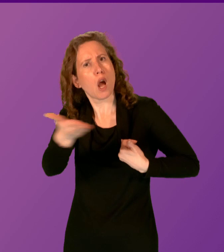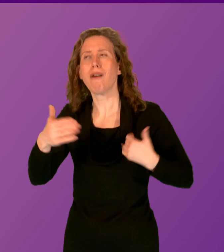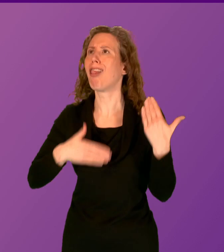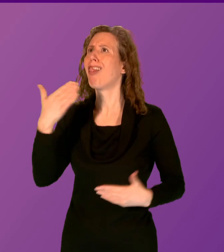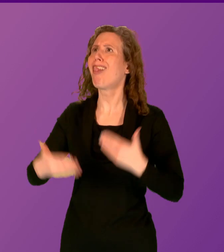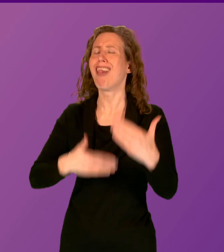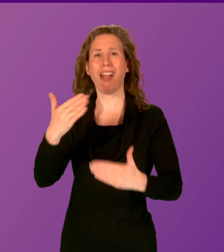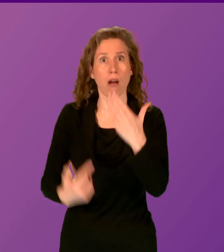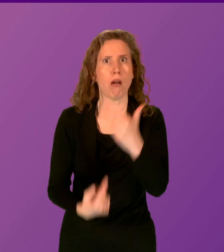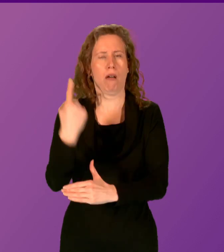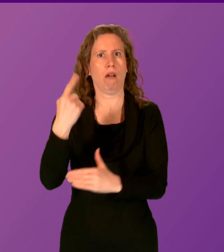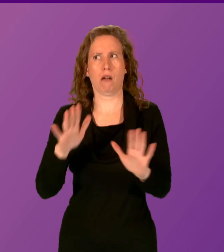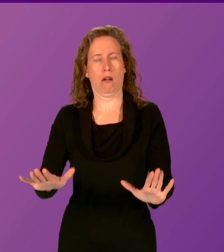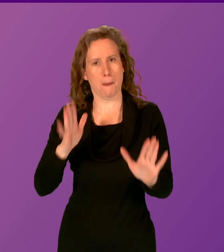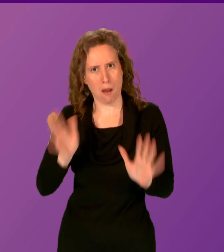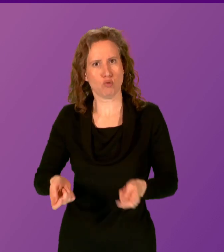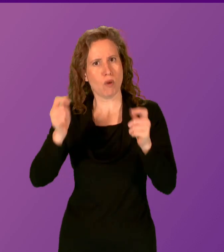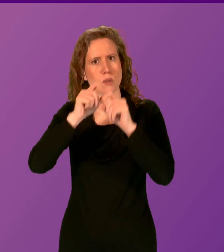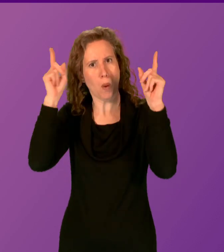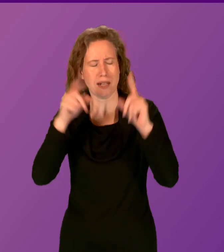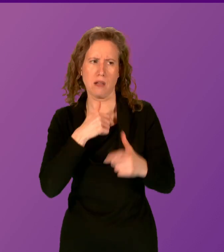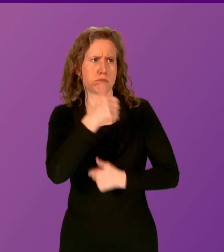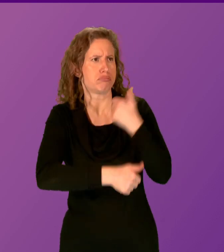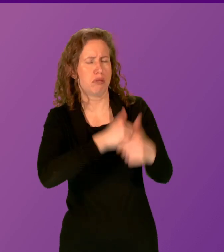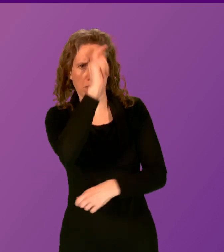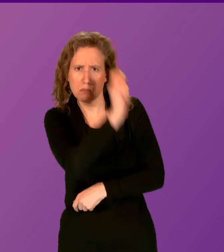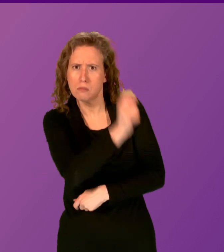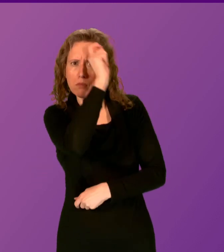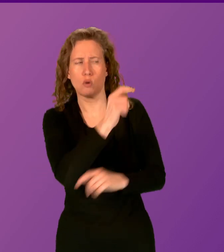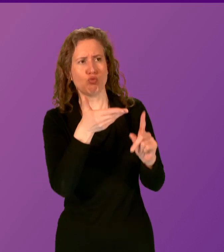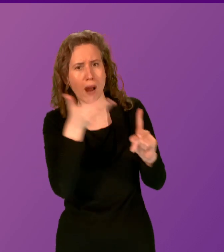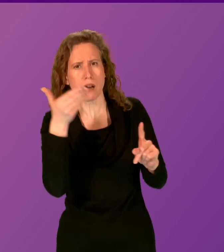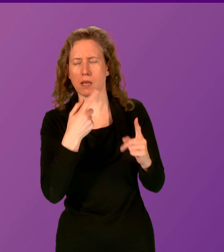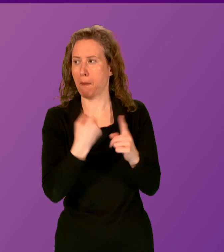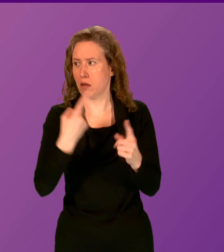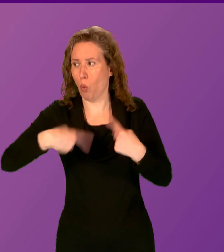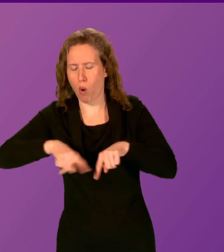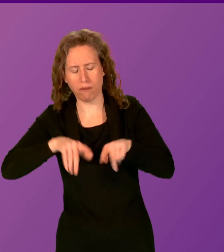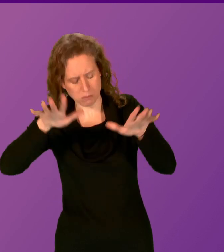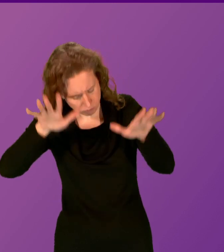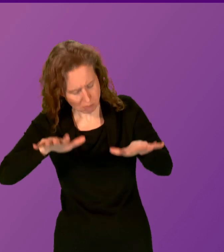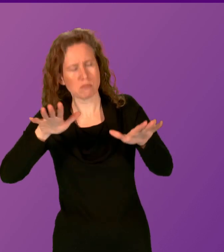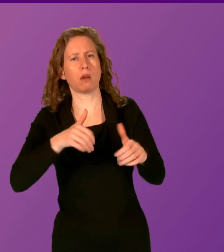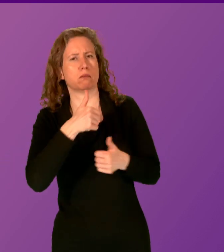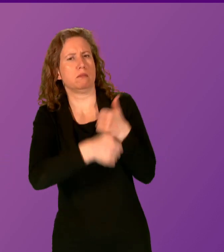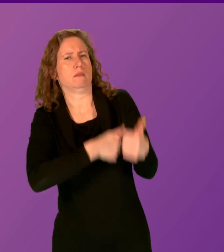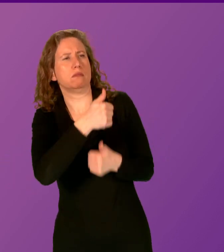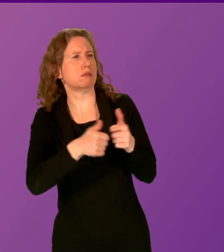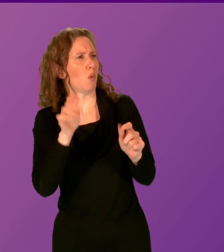For that, they absolutely deserve recognition, and they have the admiration of everybody across the Parliament.